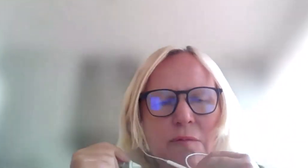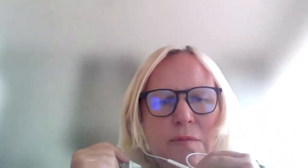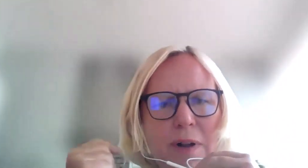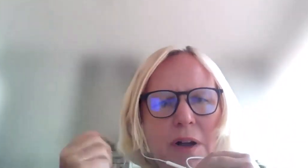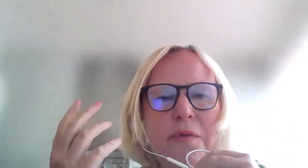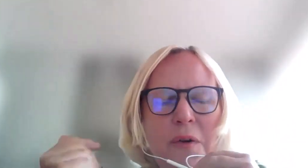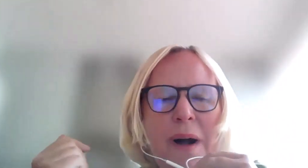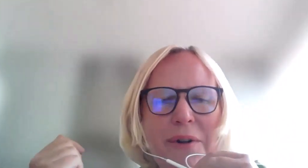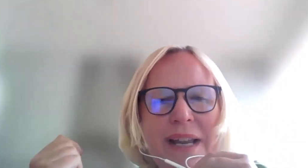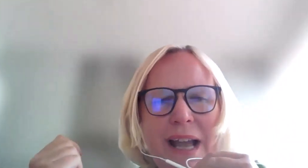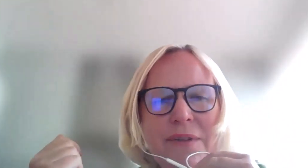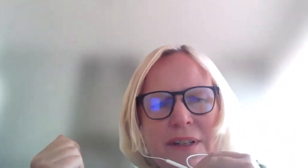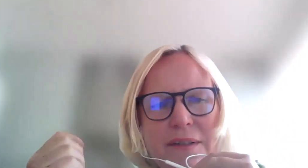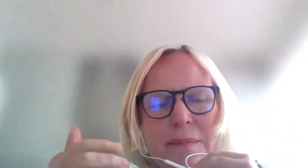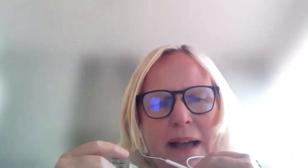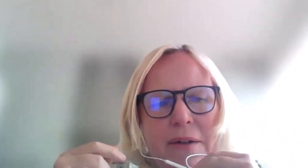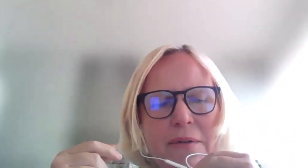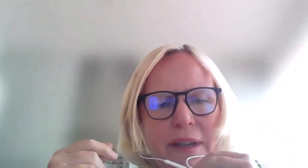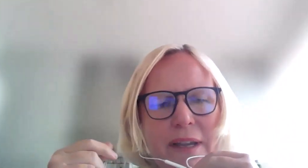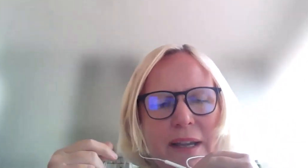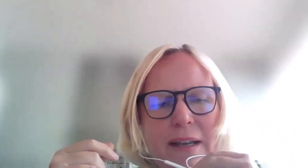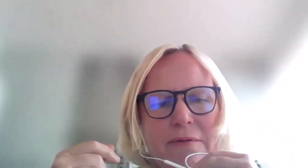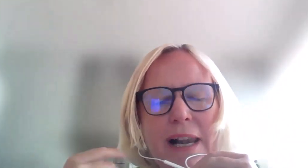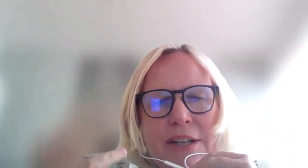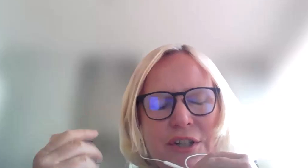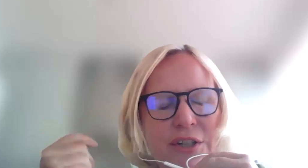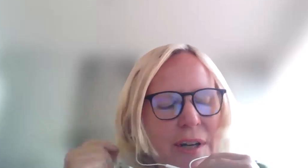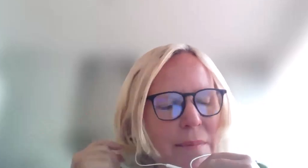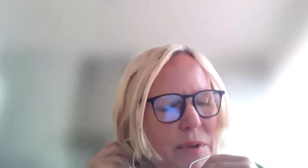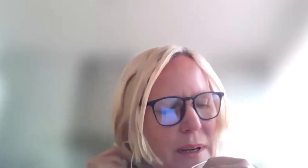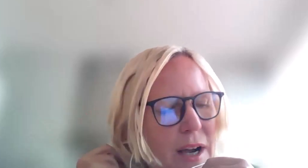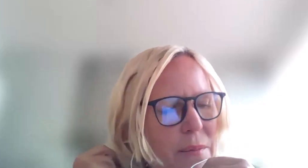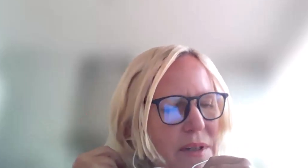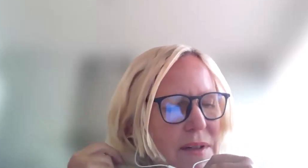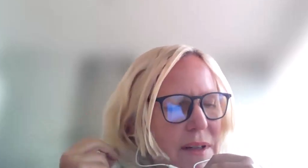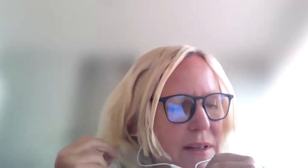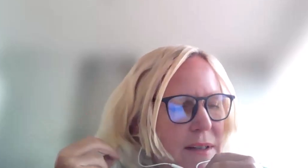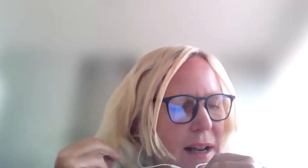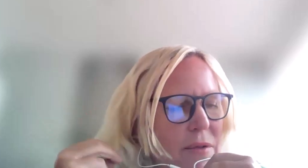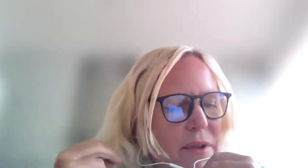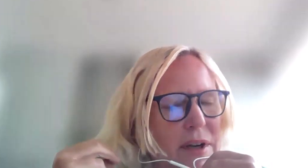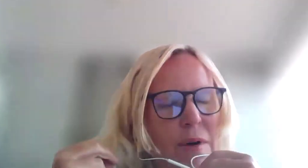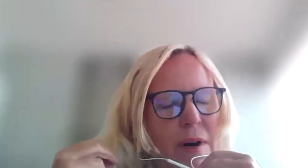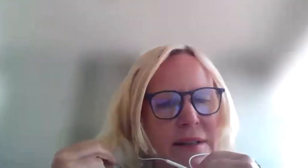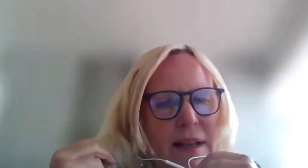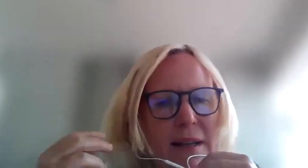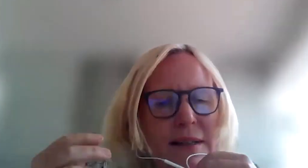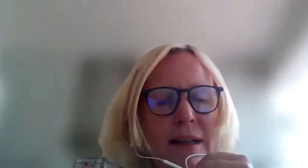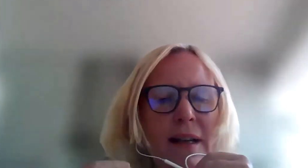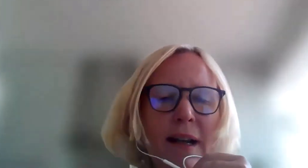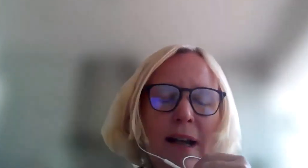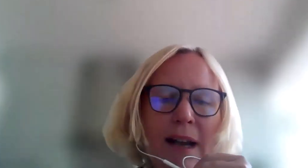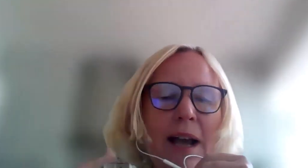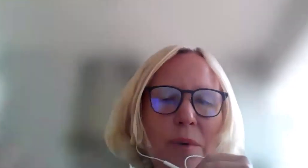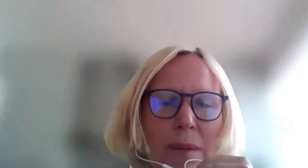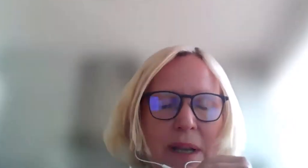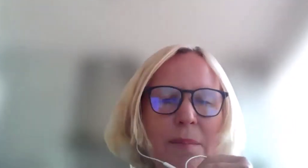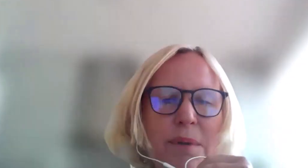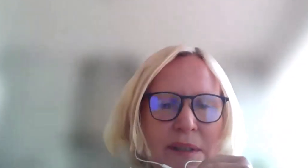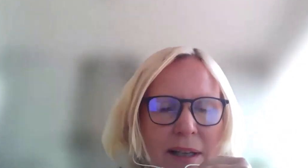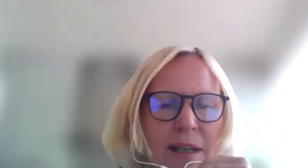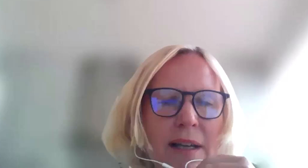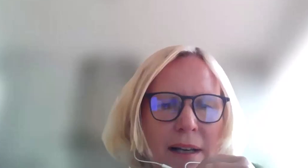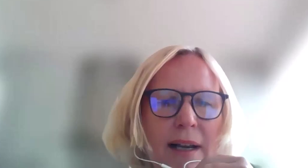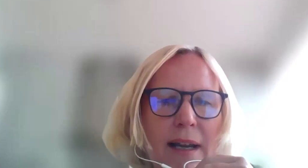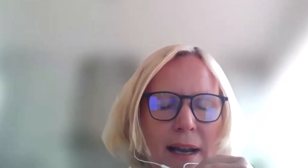Liz.Thomas: overwhelming evidence about the relationship between homelessness and health inequalities and how women are particularly